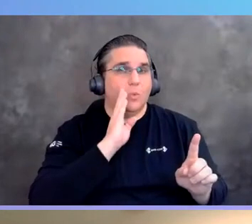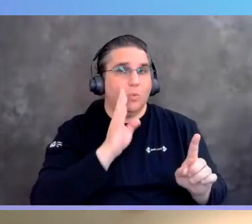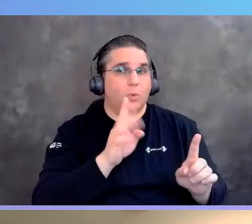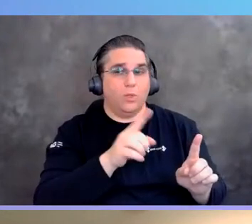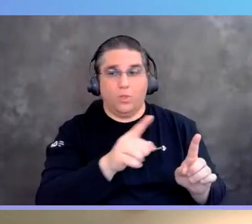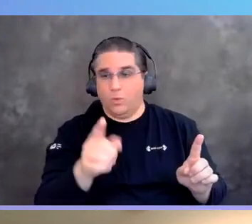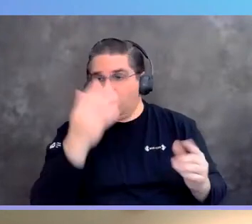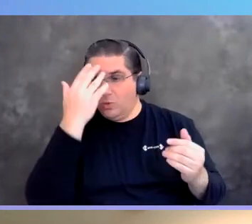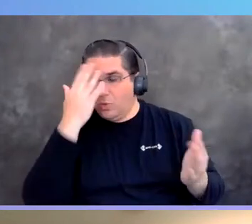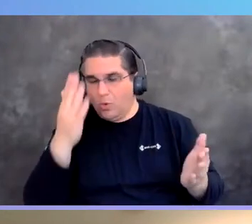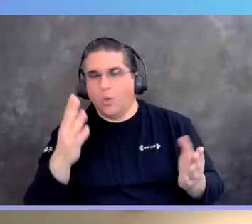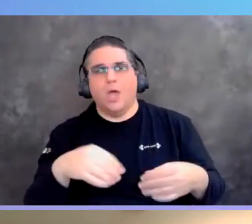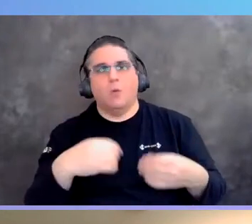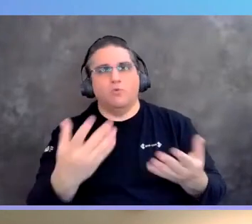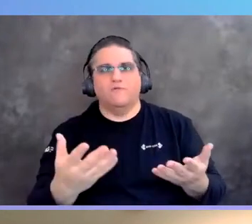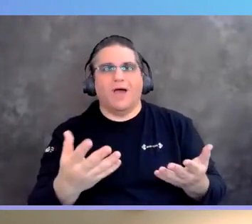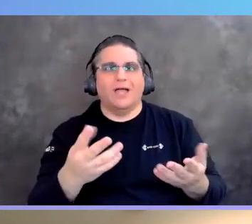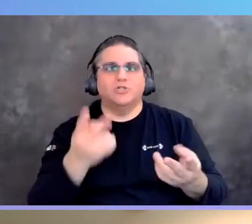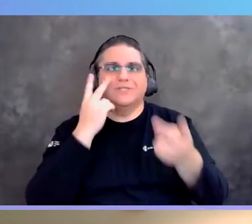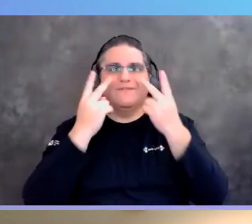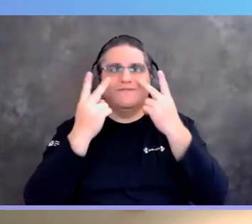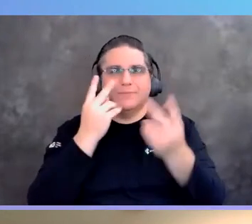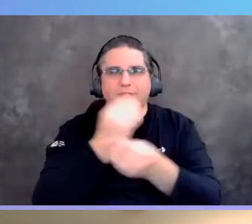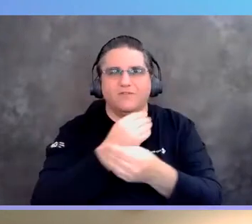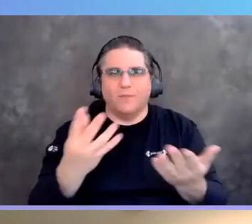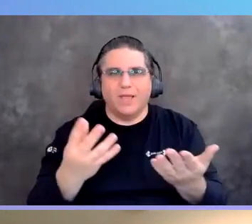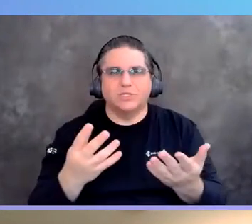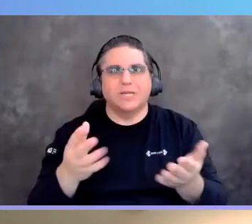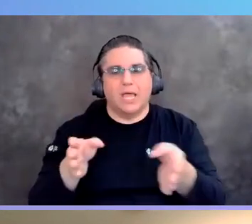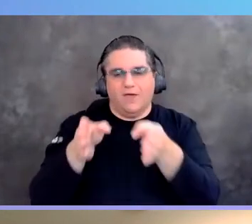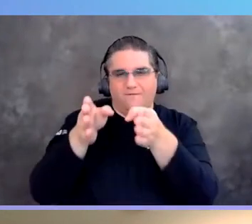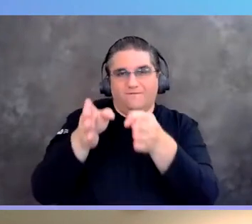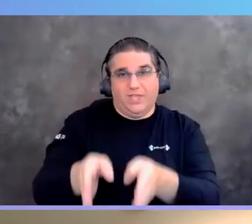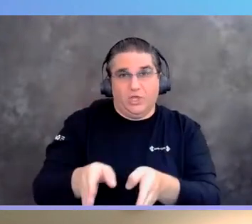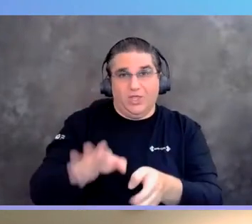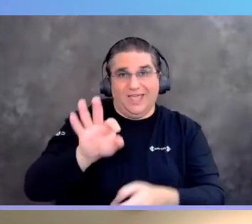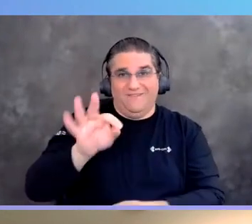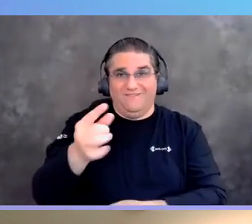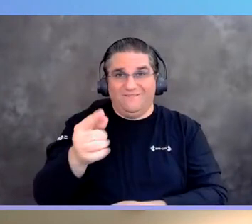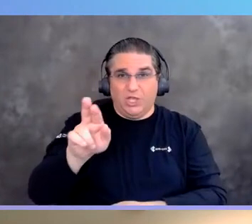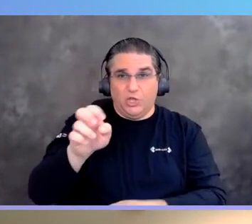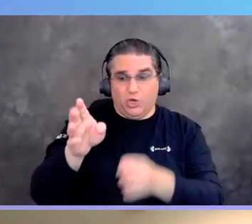figure wearing a dress, end quote, or use quote appears to